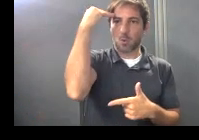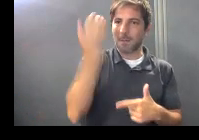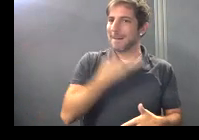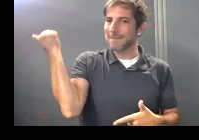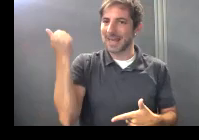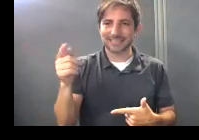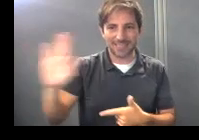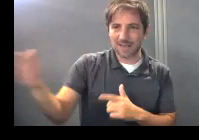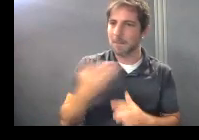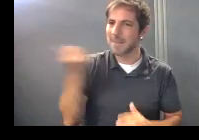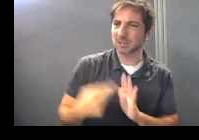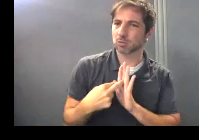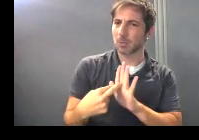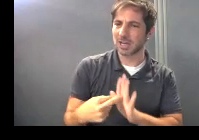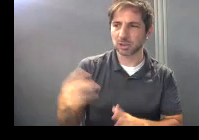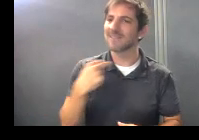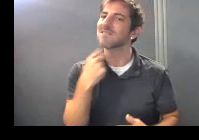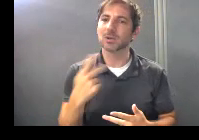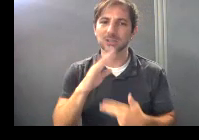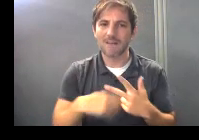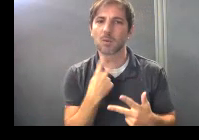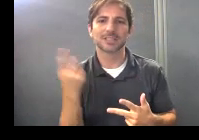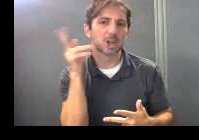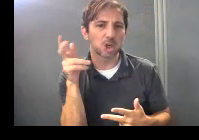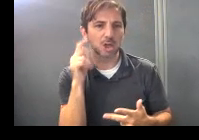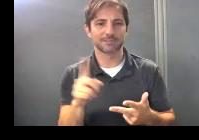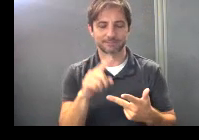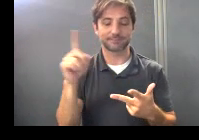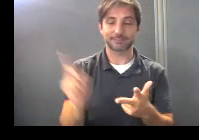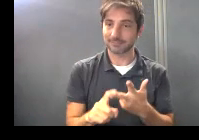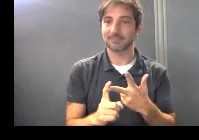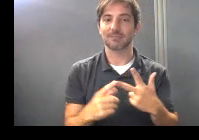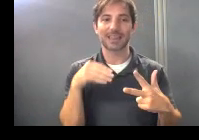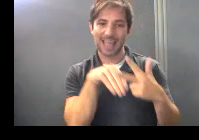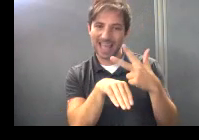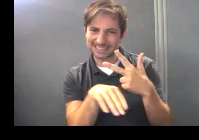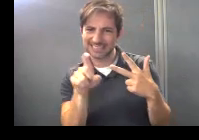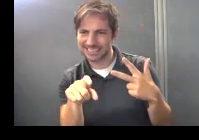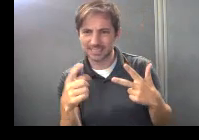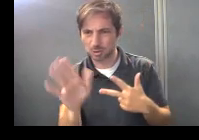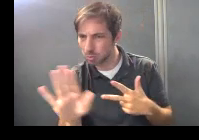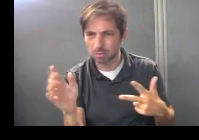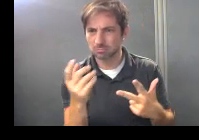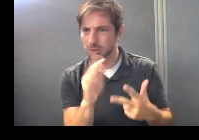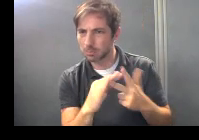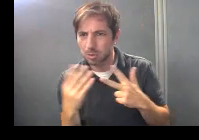ARE HEARD. THE RESPONSIVE PARTNERS WITH ORGANIZATIONS